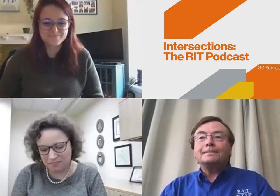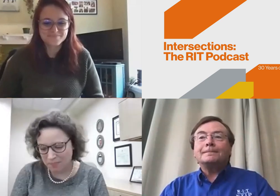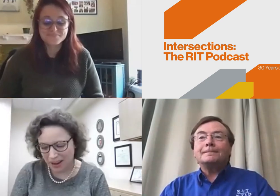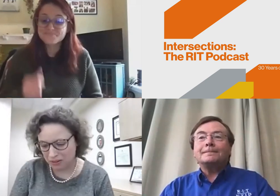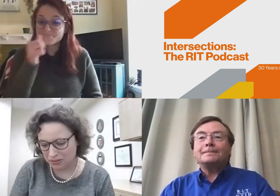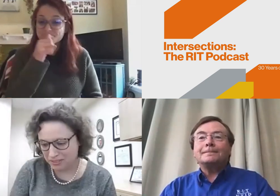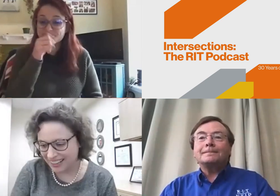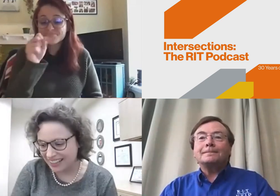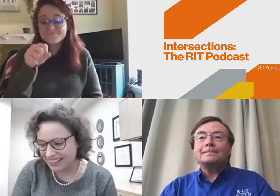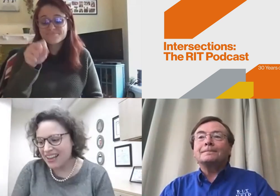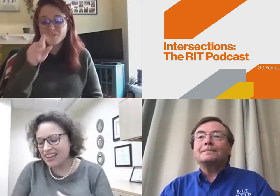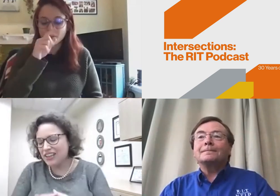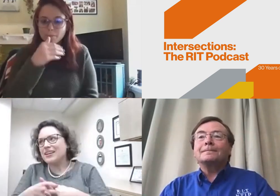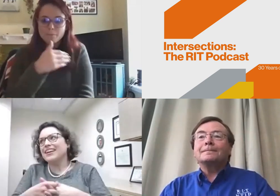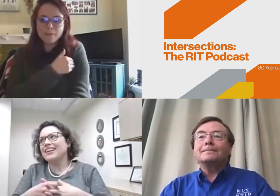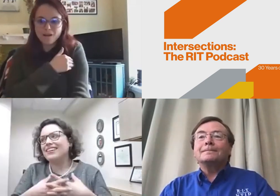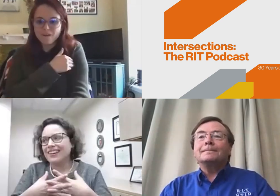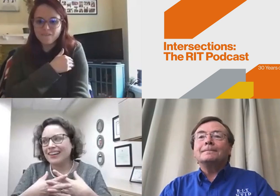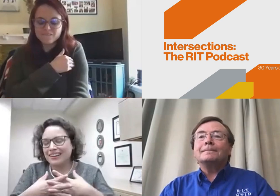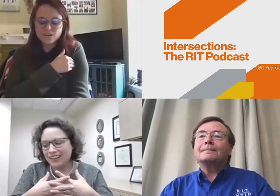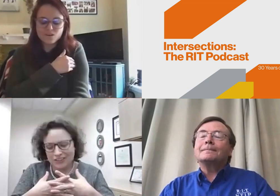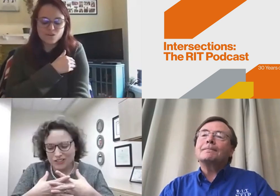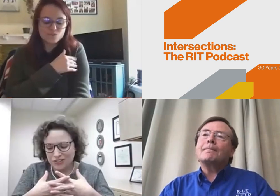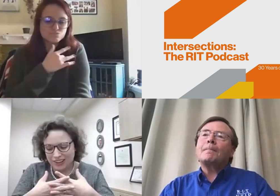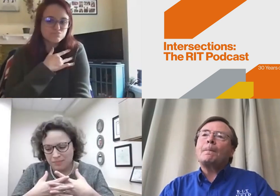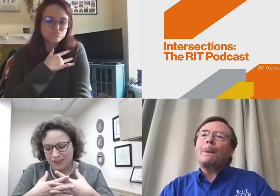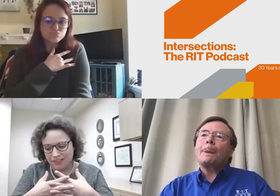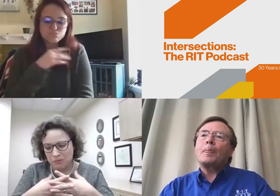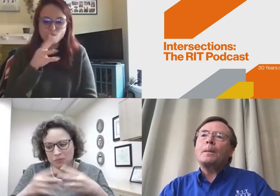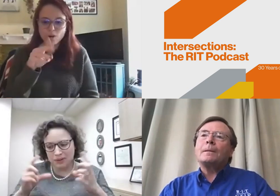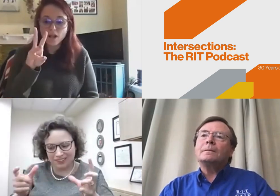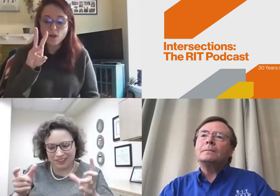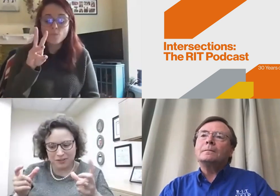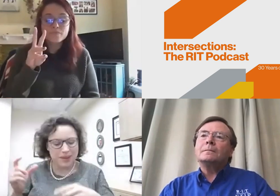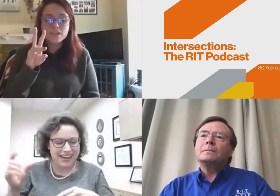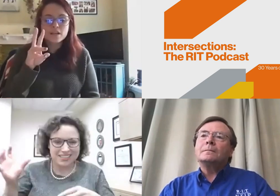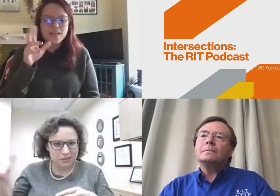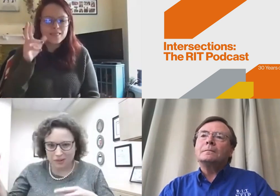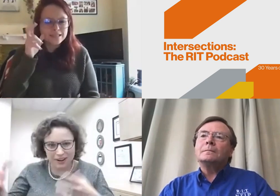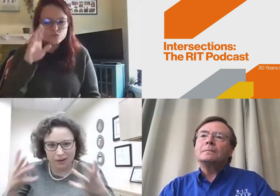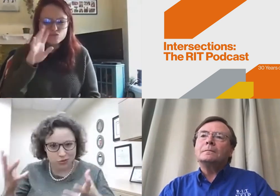Yeah. It's a powerful thing. And as I heard you talking about how when the law was passed we thought about how much